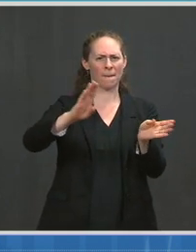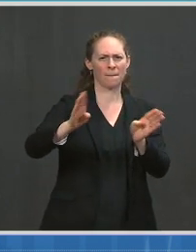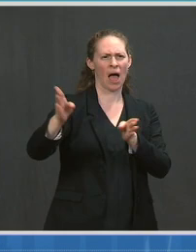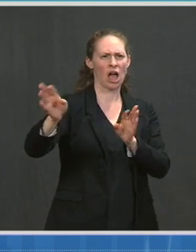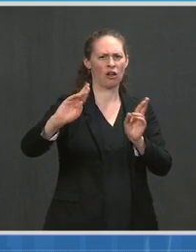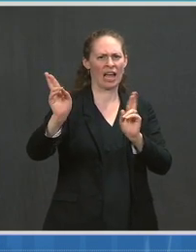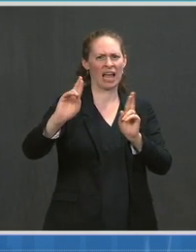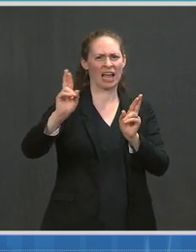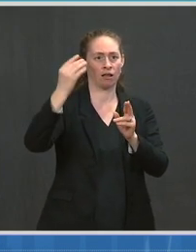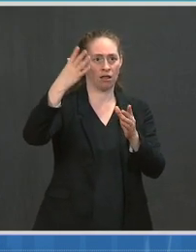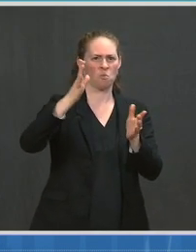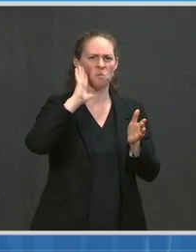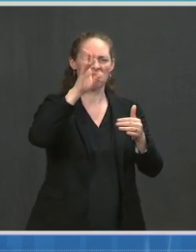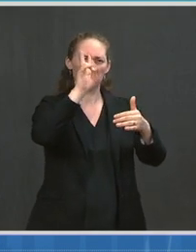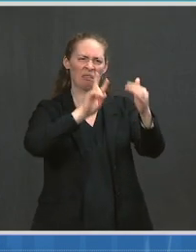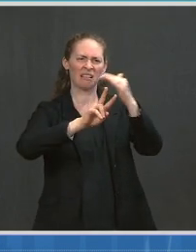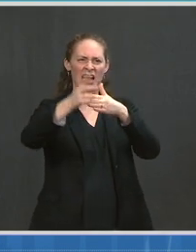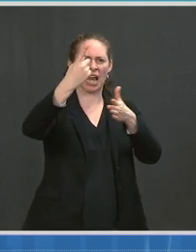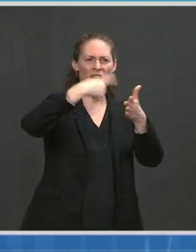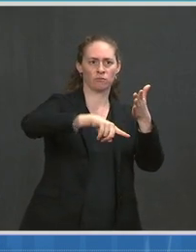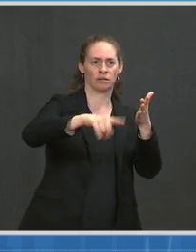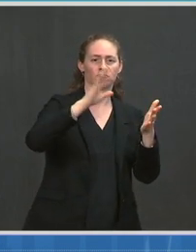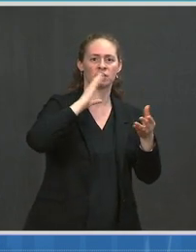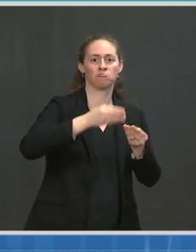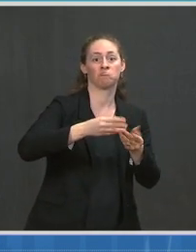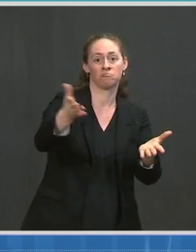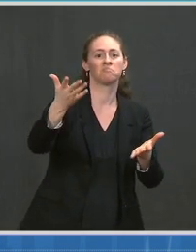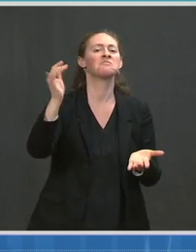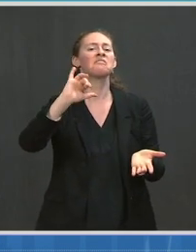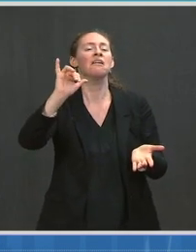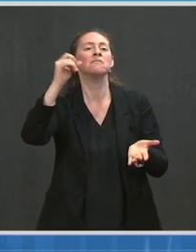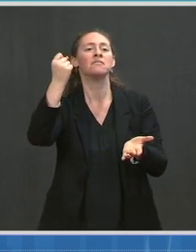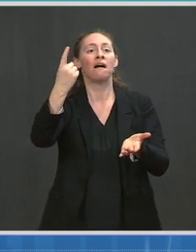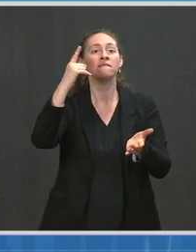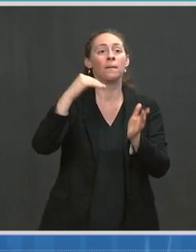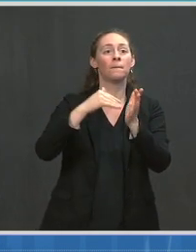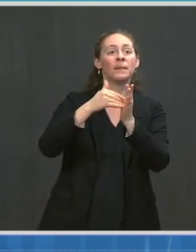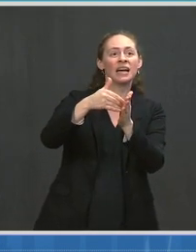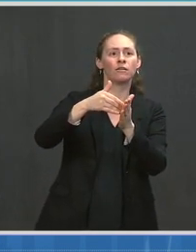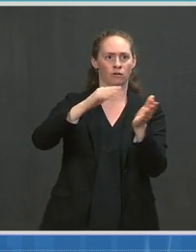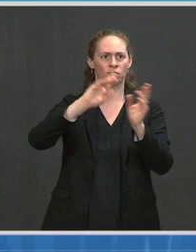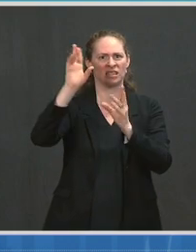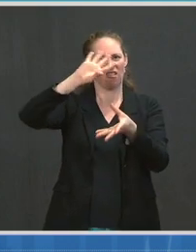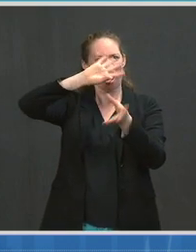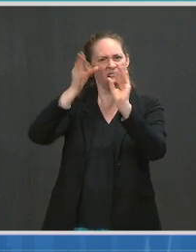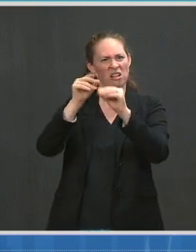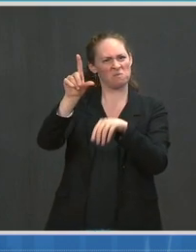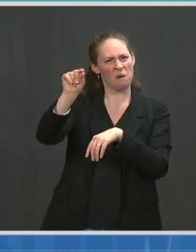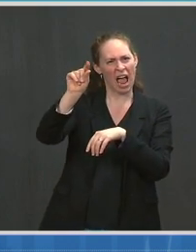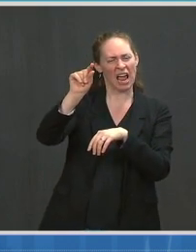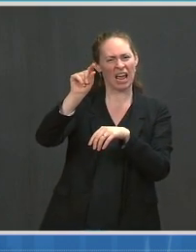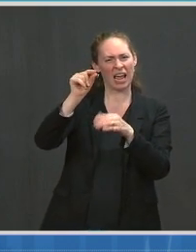which would take them to 20 million doses. So we've done a lot to help J&J. We're monitoring that very closely